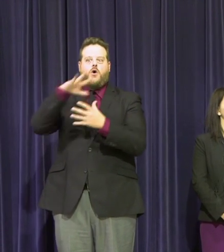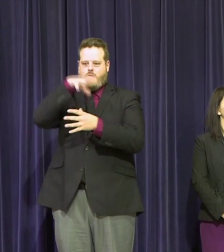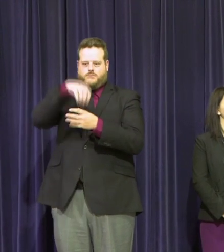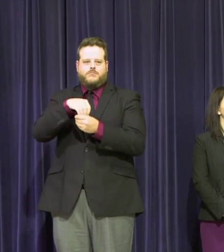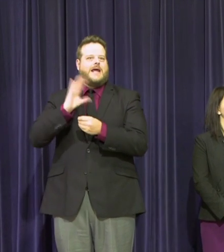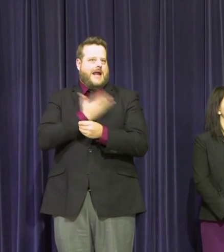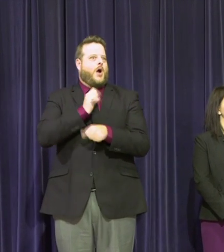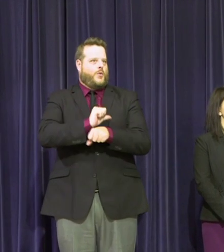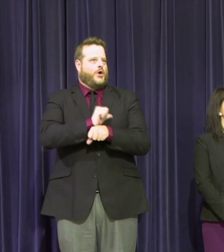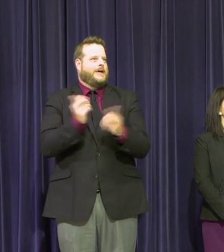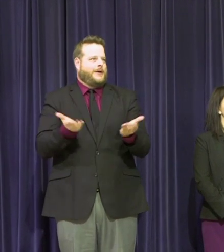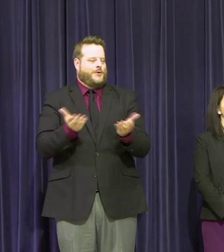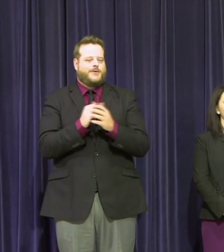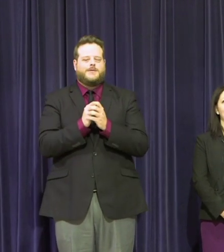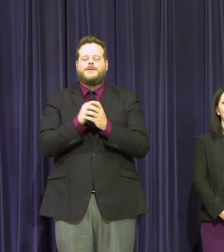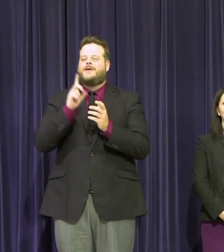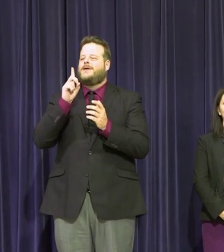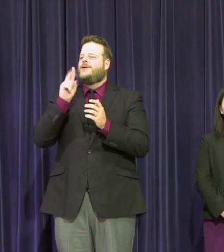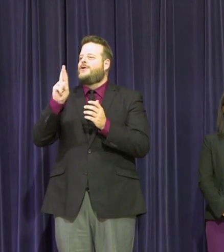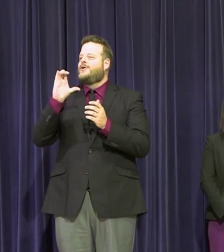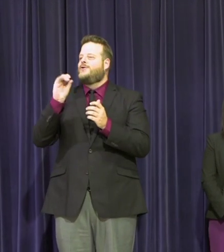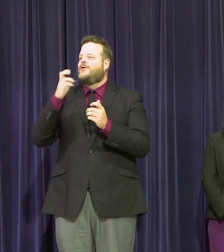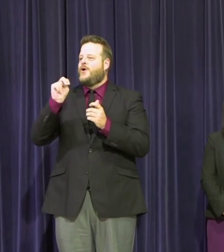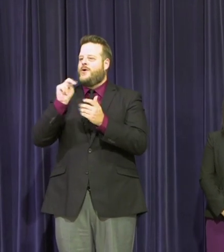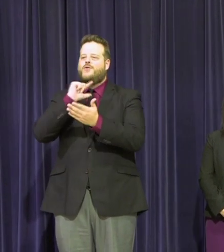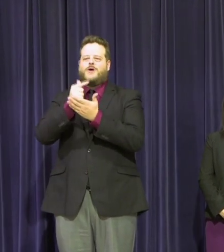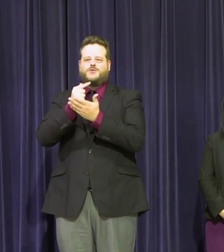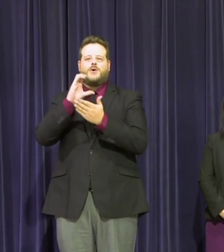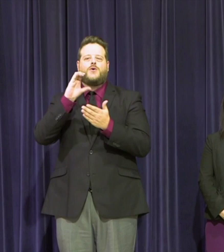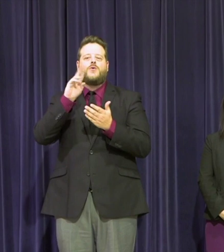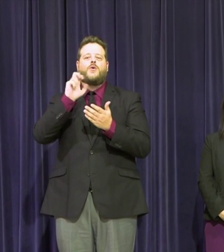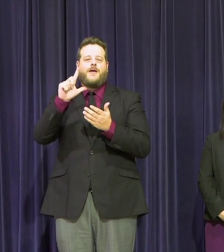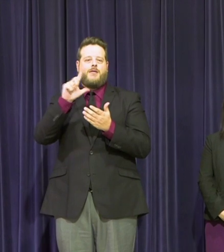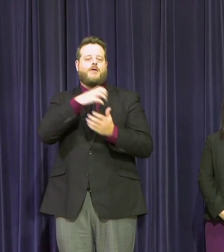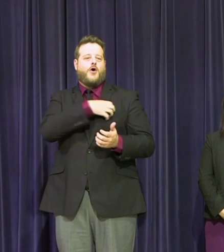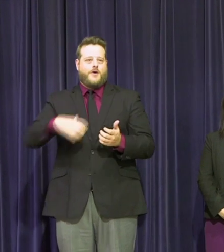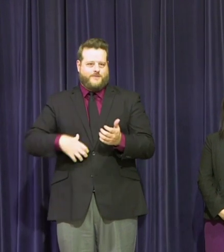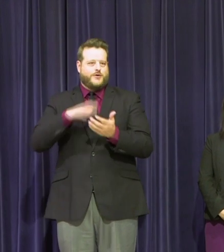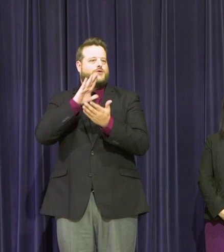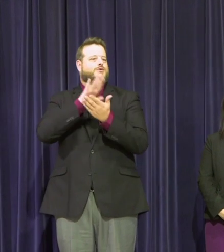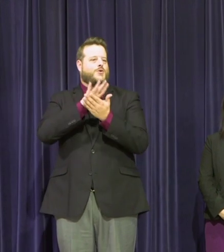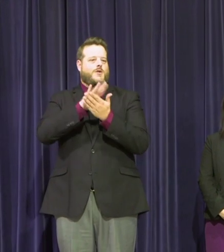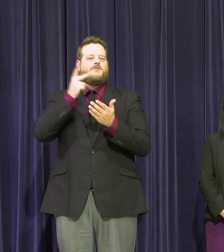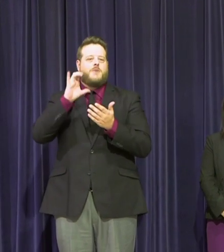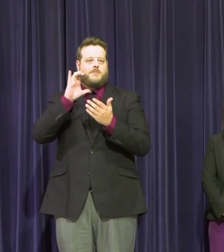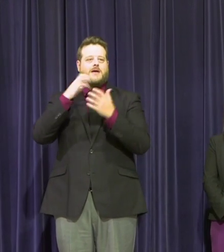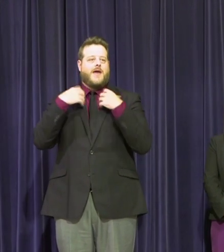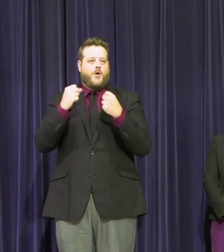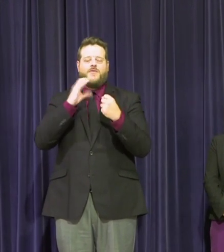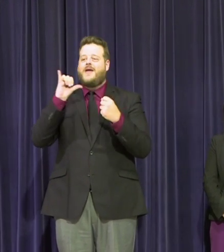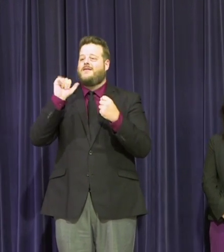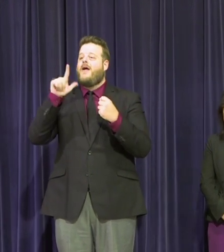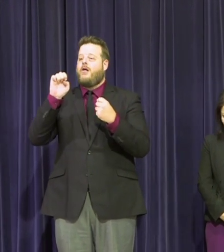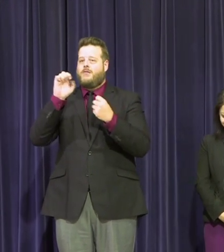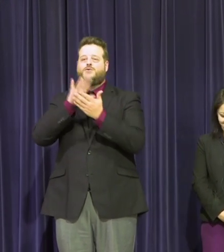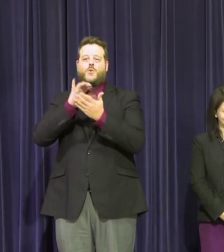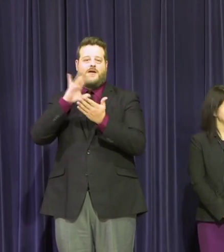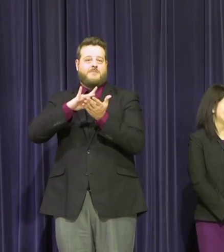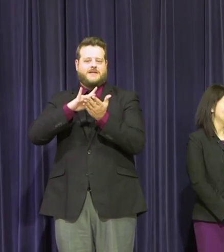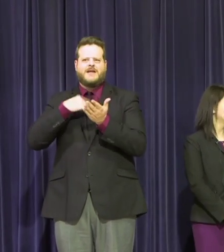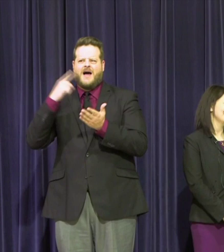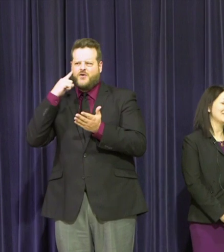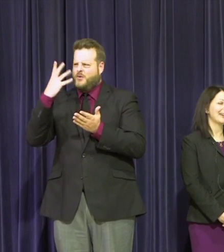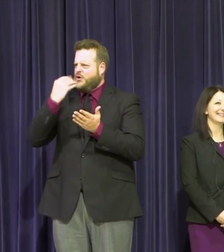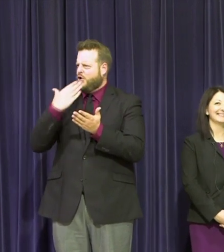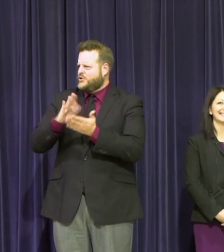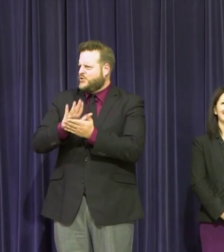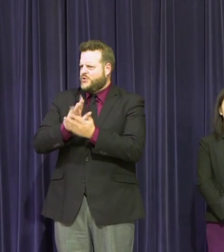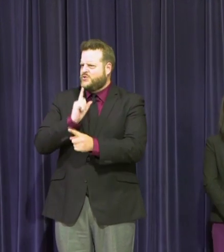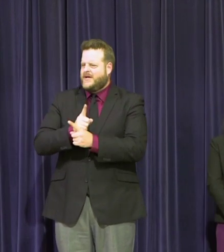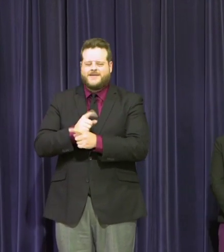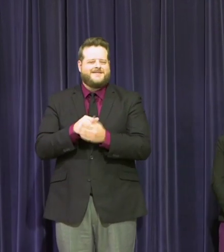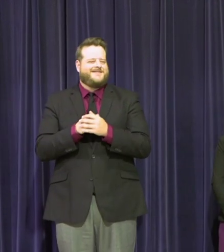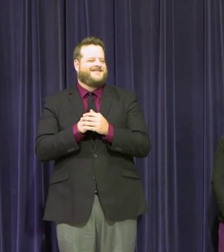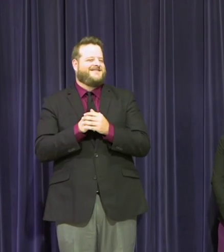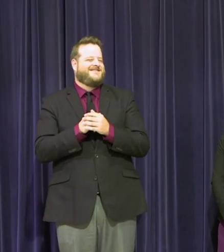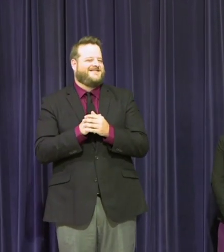work that we do. Dr. Cohen is a graduate of Cornell, Harvard School of Public Health and Yale School of Medicine. I've heard those are pretty good schools.